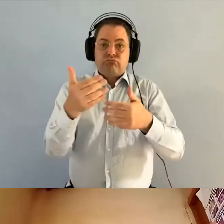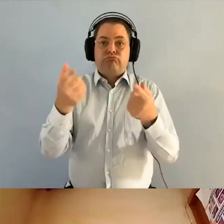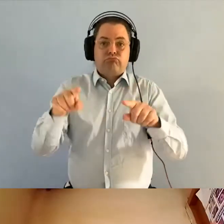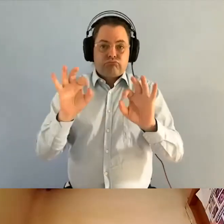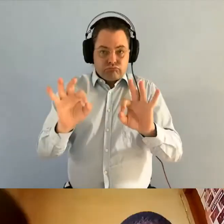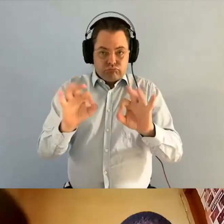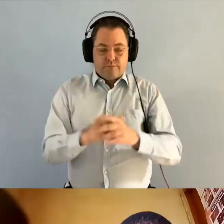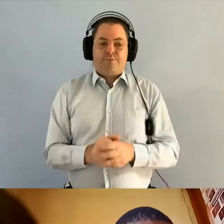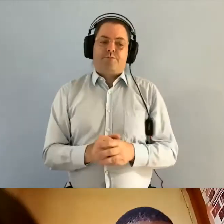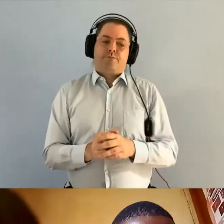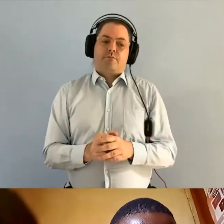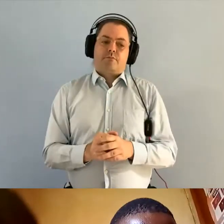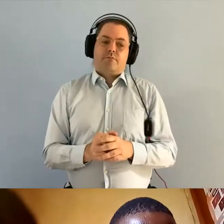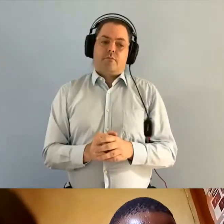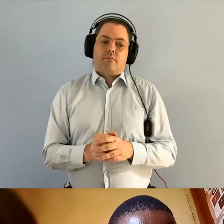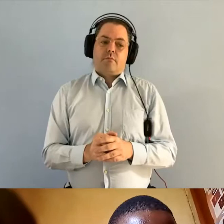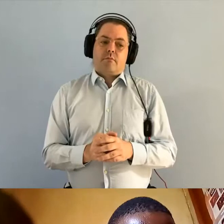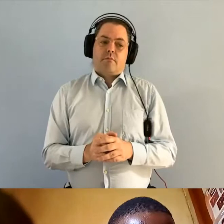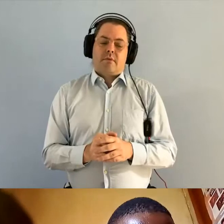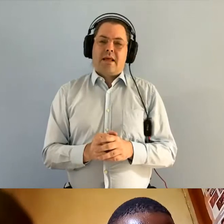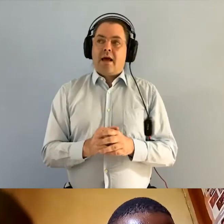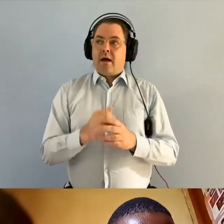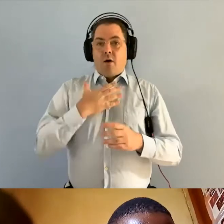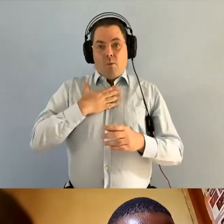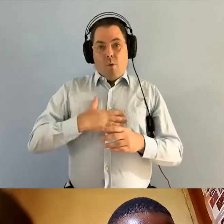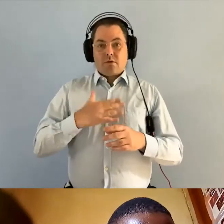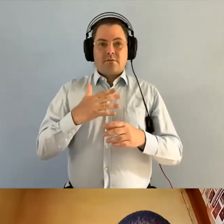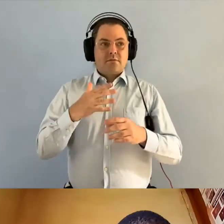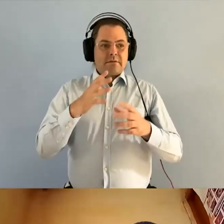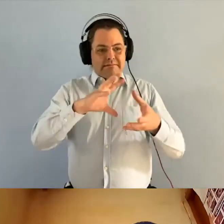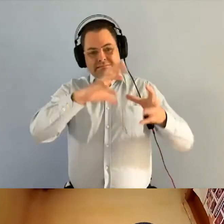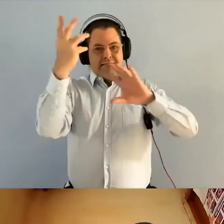for facilitating this important discussion.